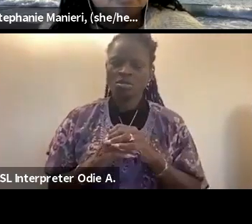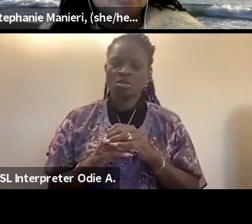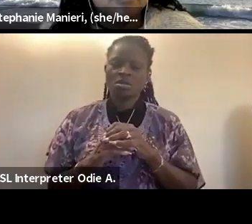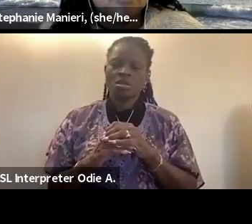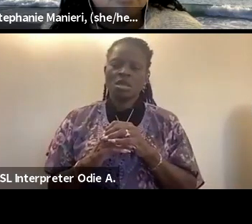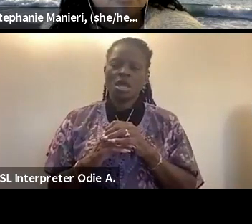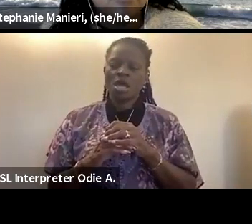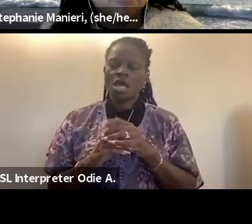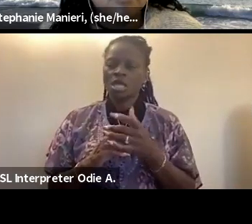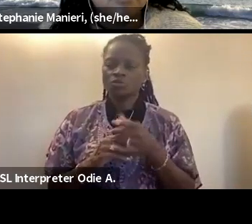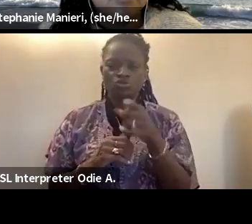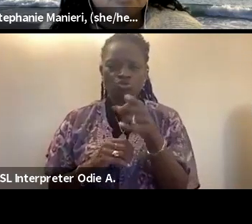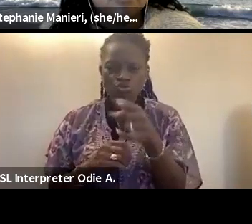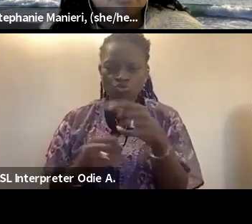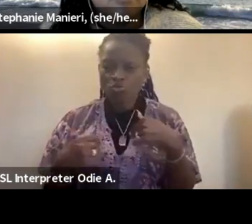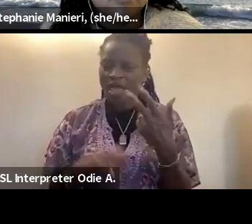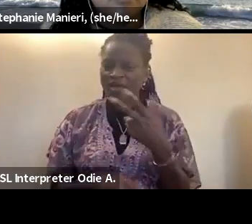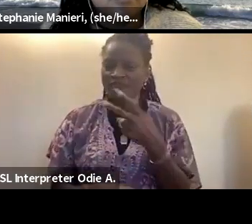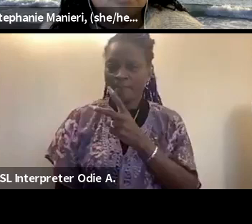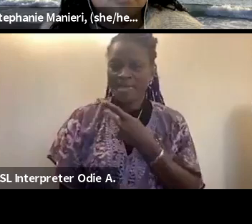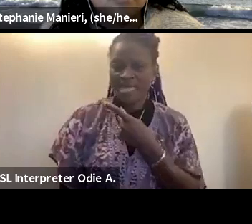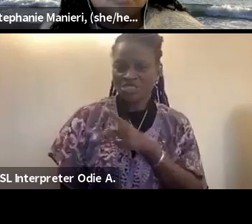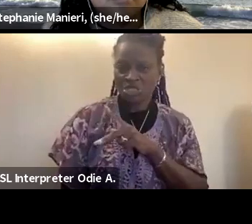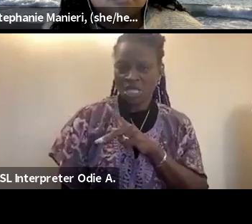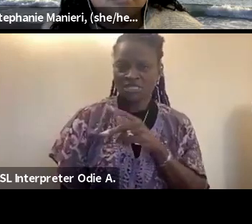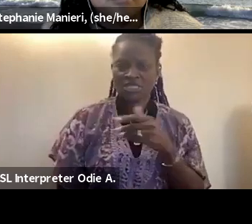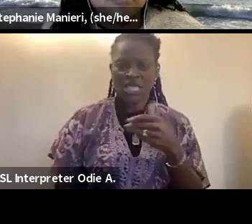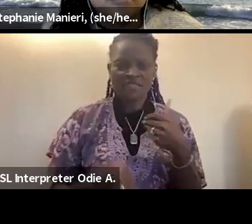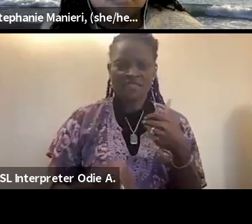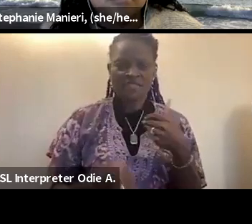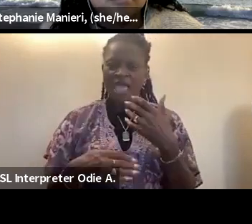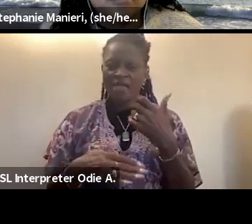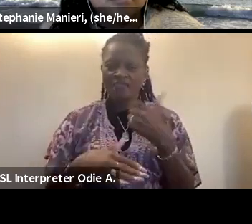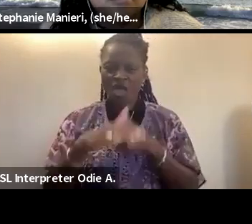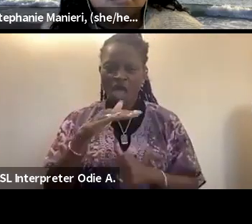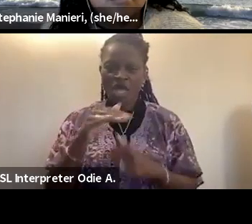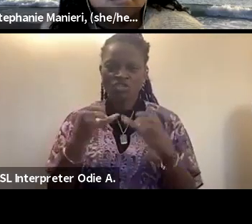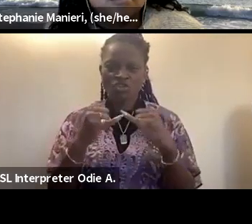patients who have underlying conditions that make them especially